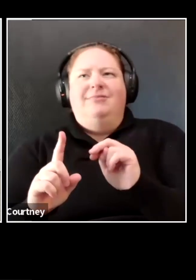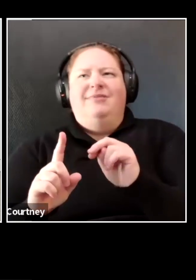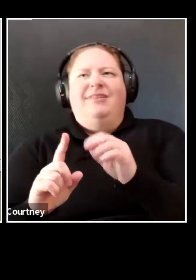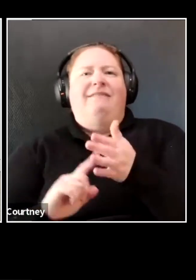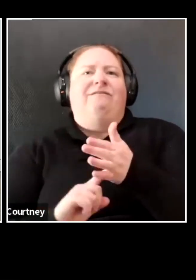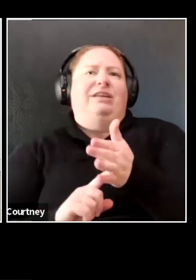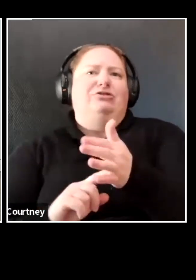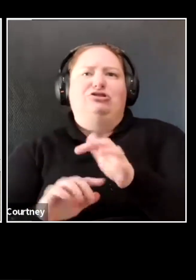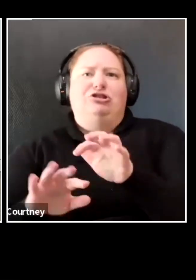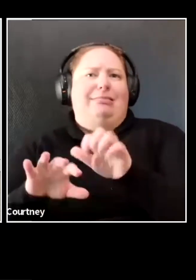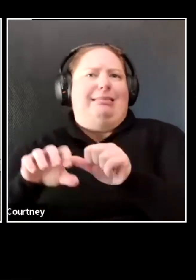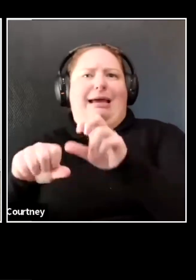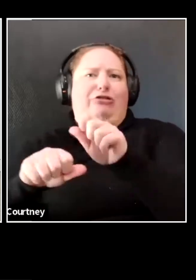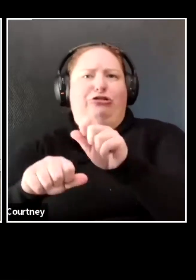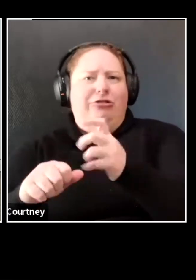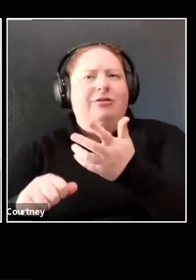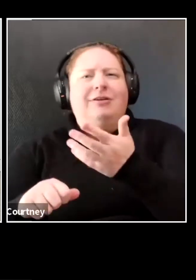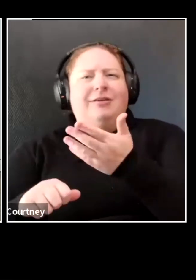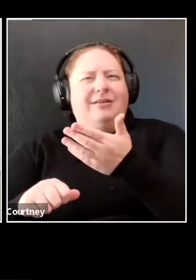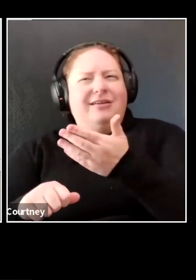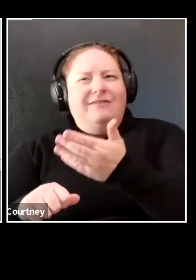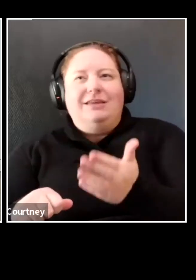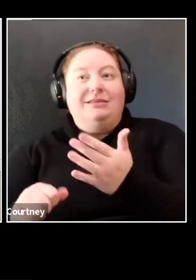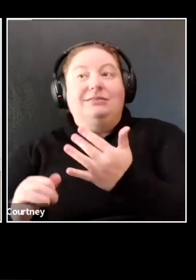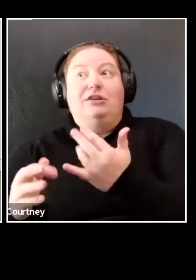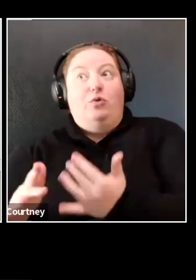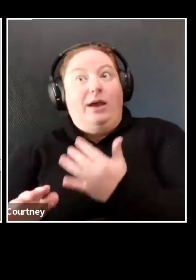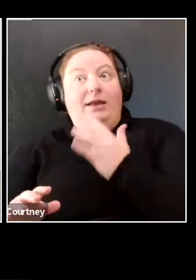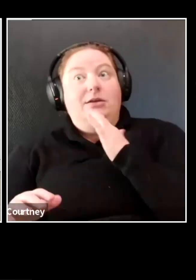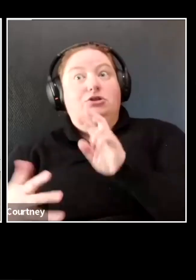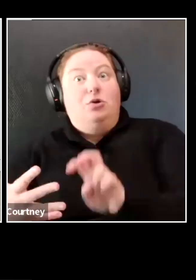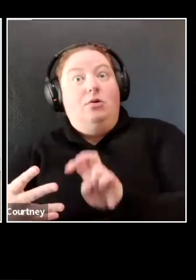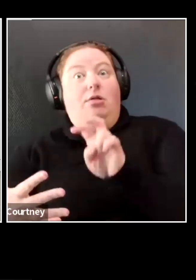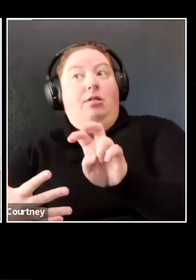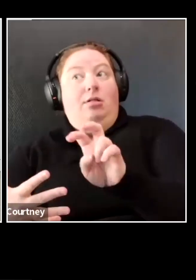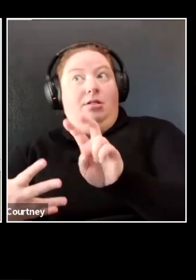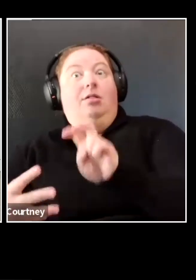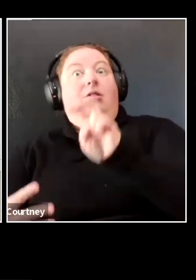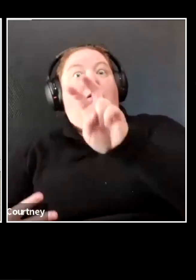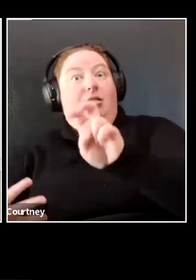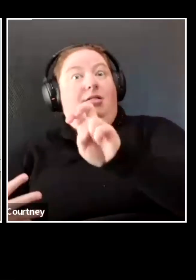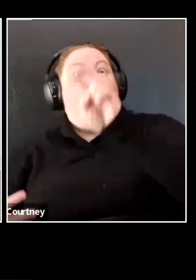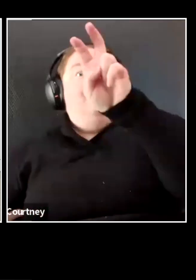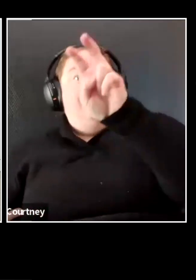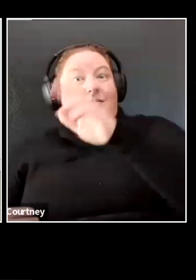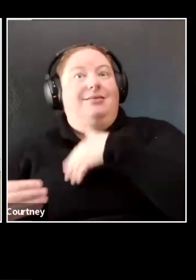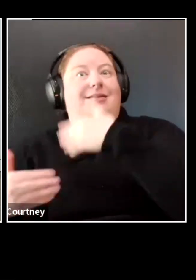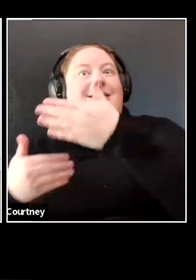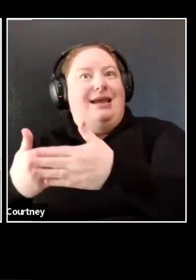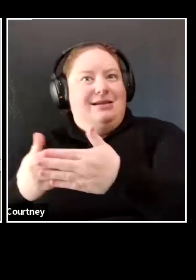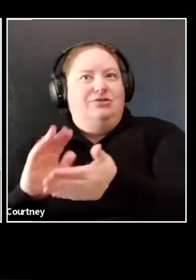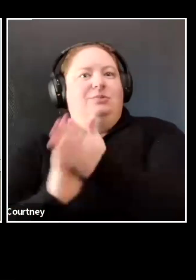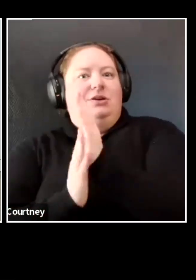things that are that are waiting to jump to the next level in terms of it's ready for,